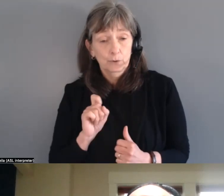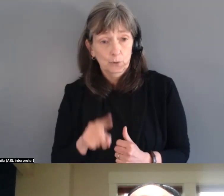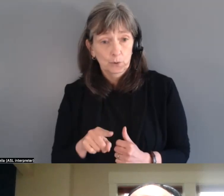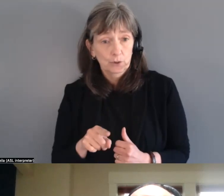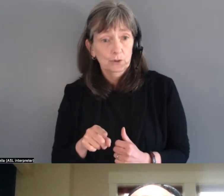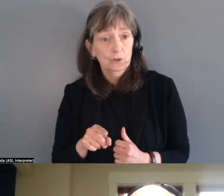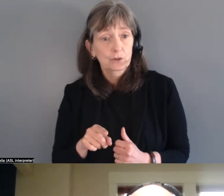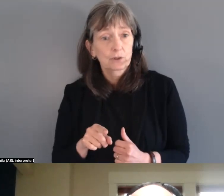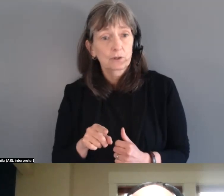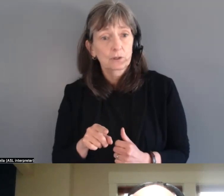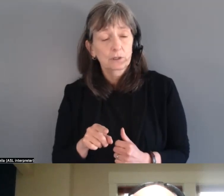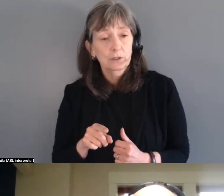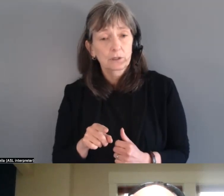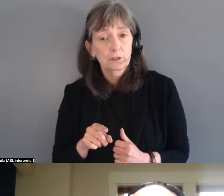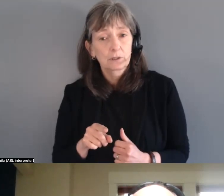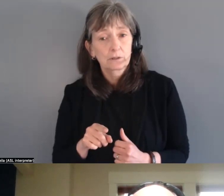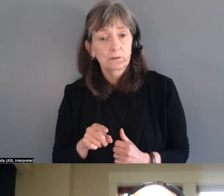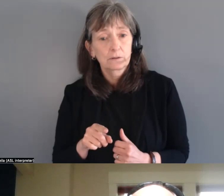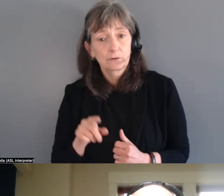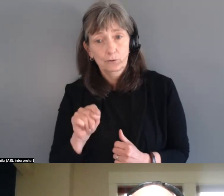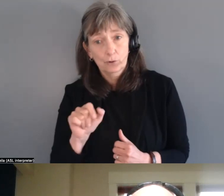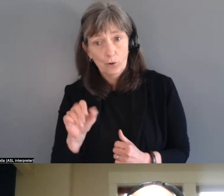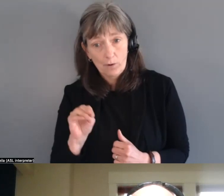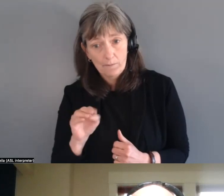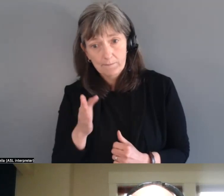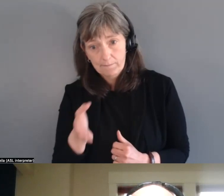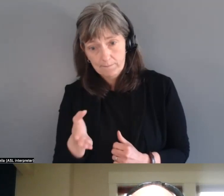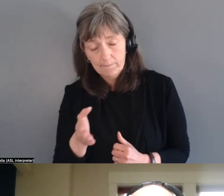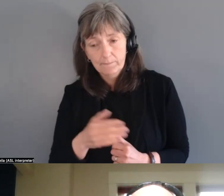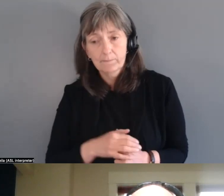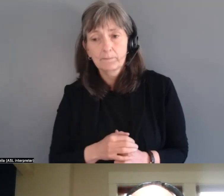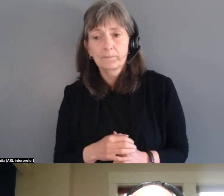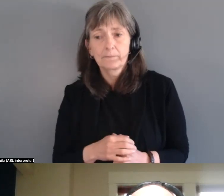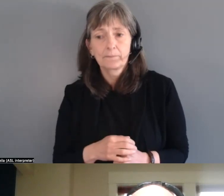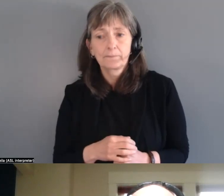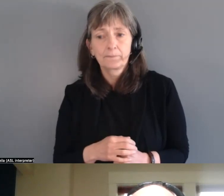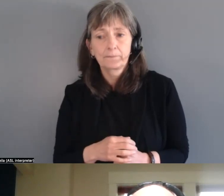and just sort of get you to give a sort of brief synopsis about the North American